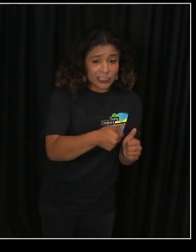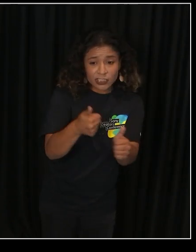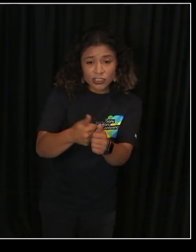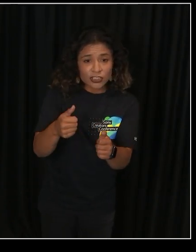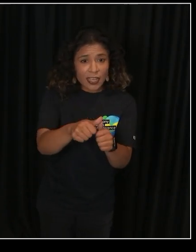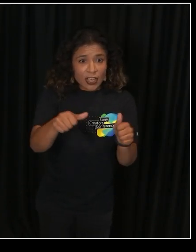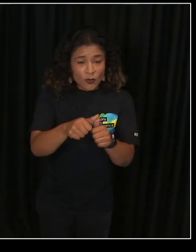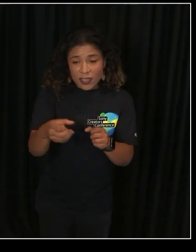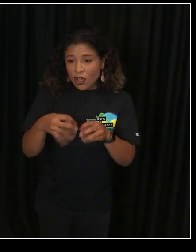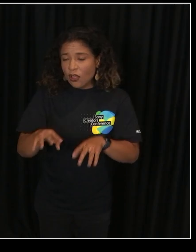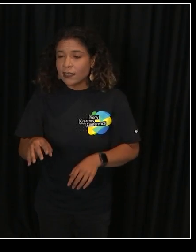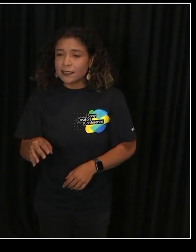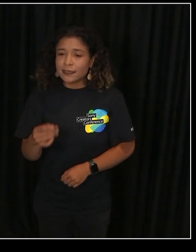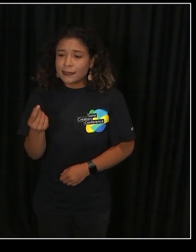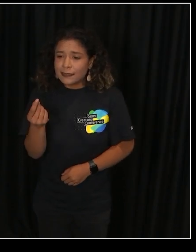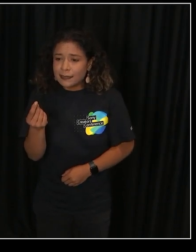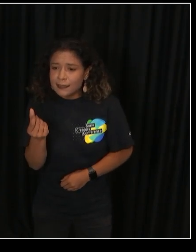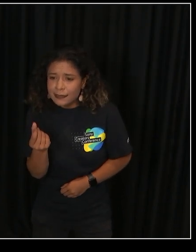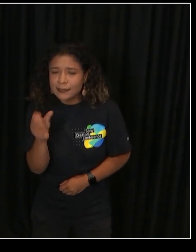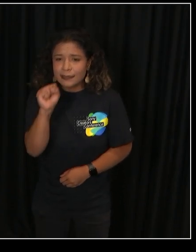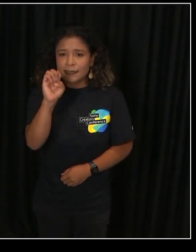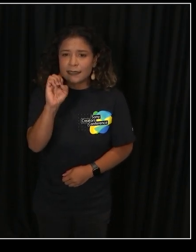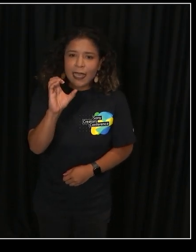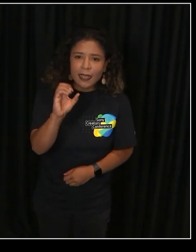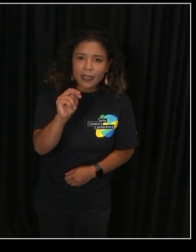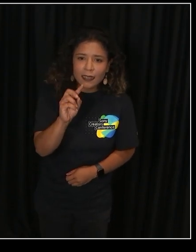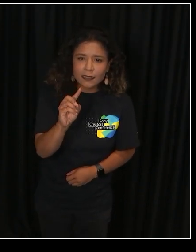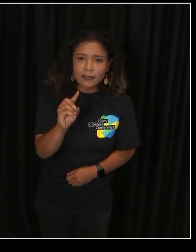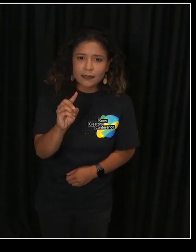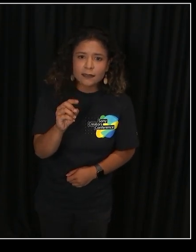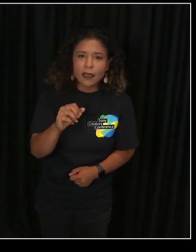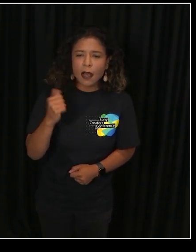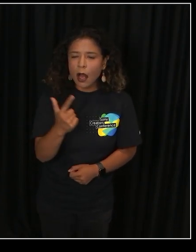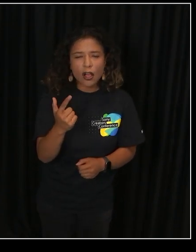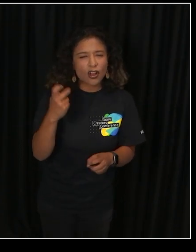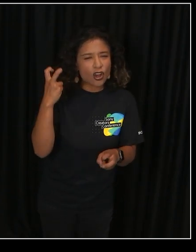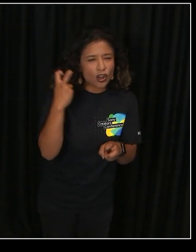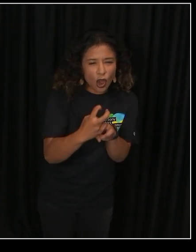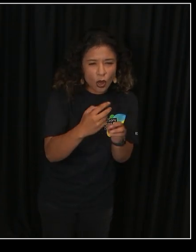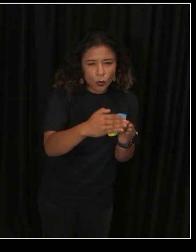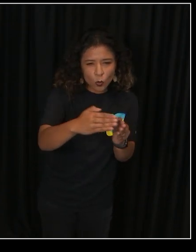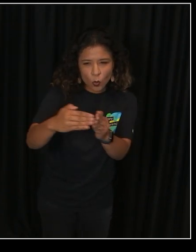a 10th of a second or a quarter of a second are all the hard corners on the track.